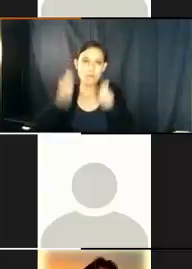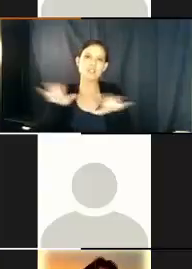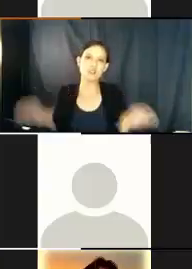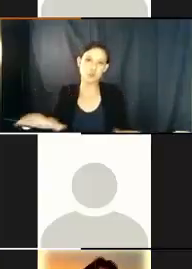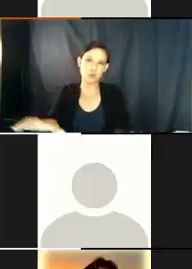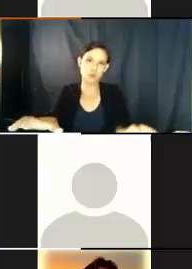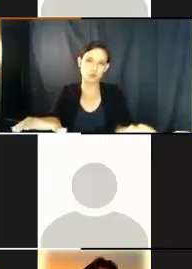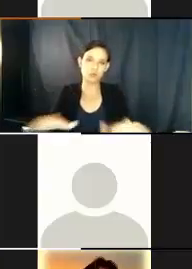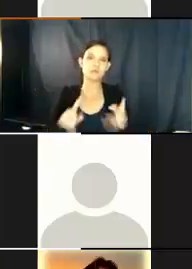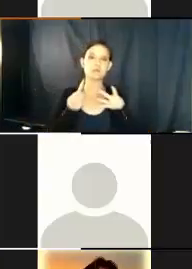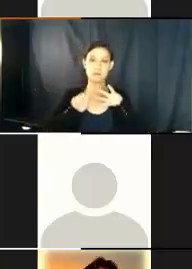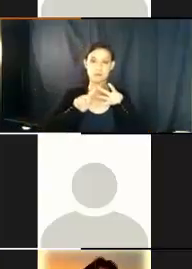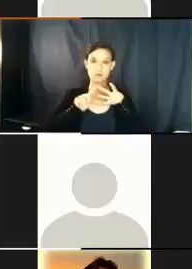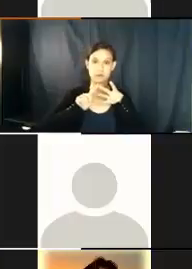those objectives.